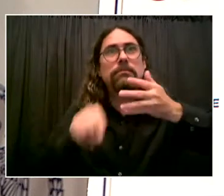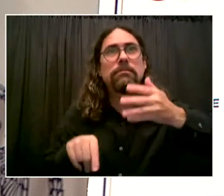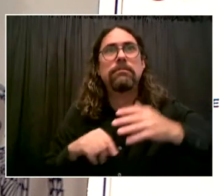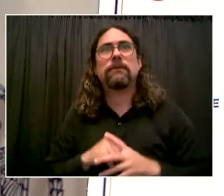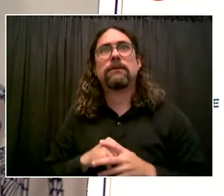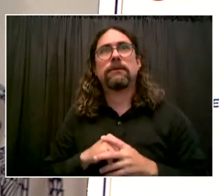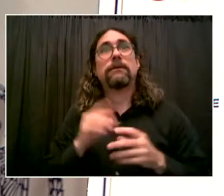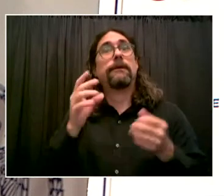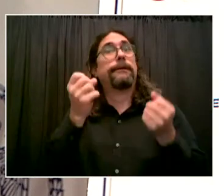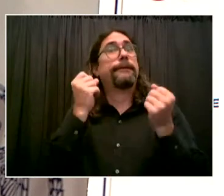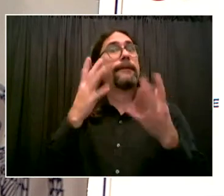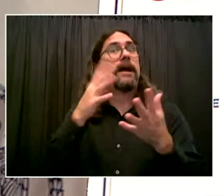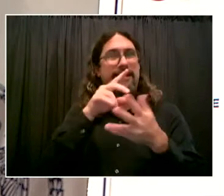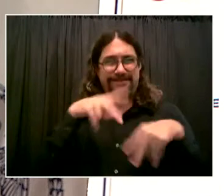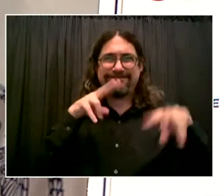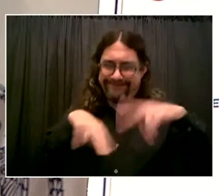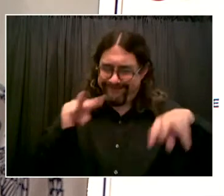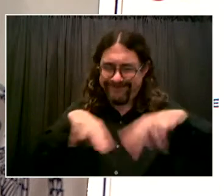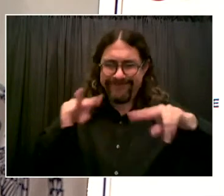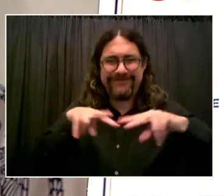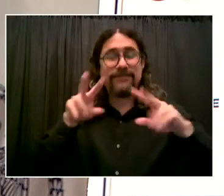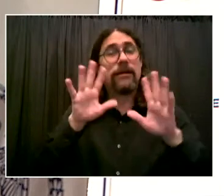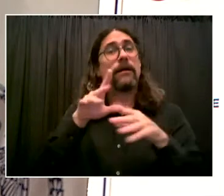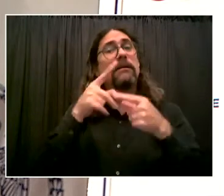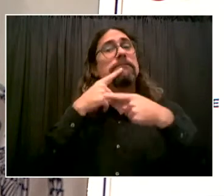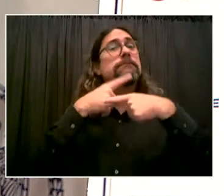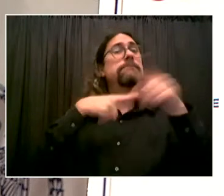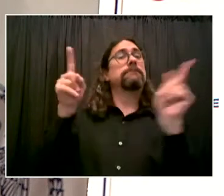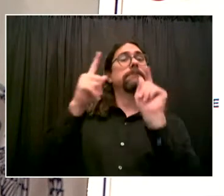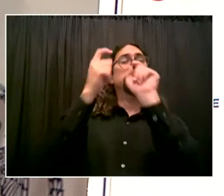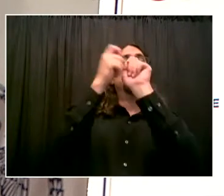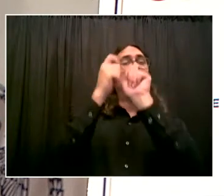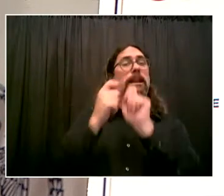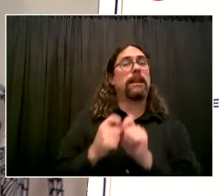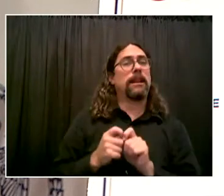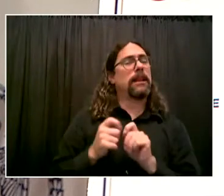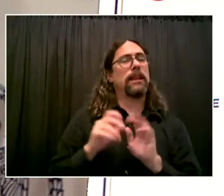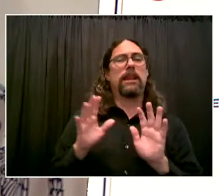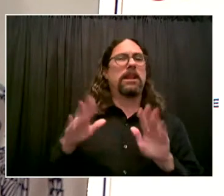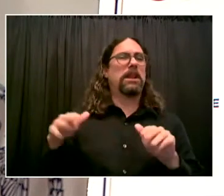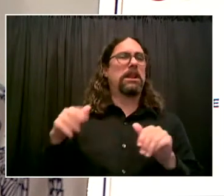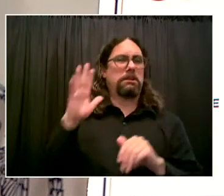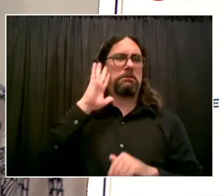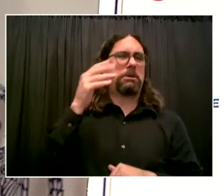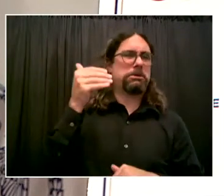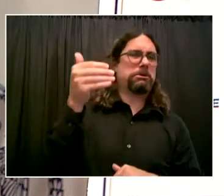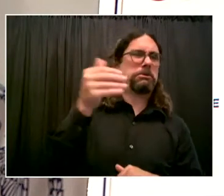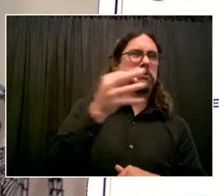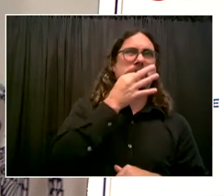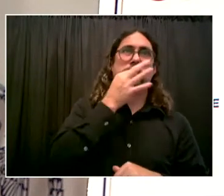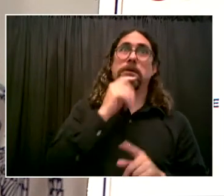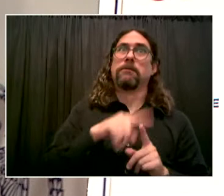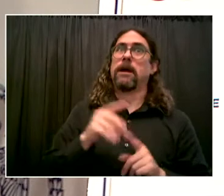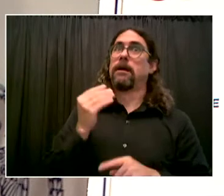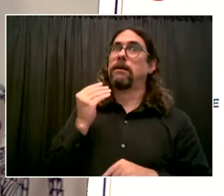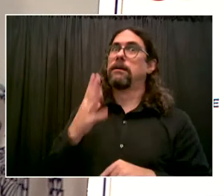ANNOUNCEMENT OOSN . I TNHIK